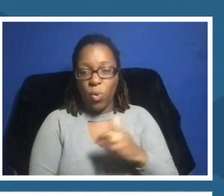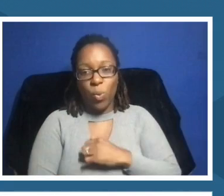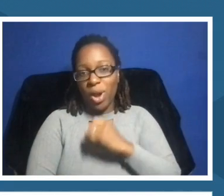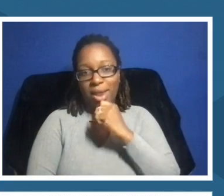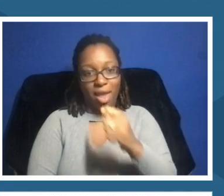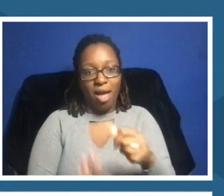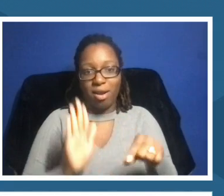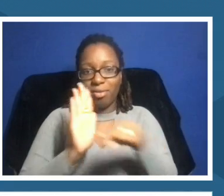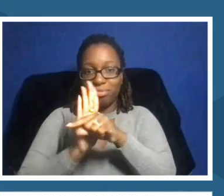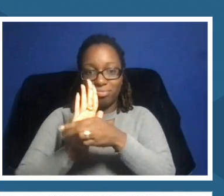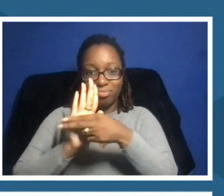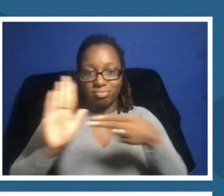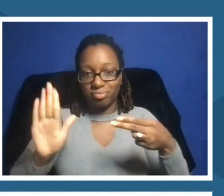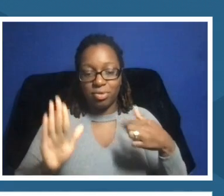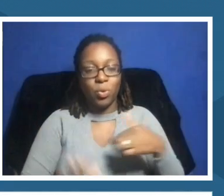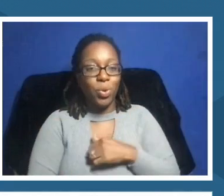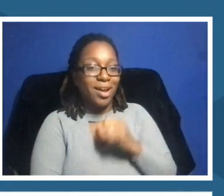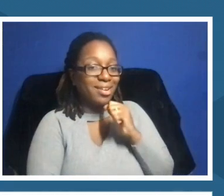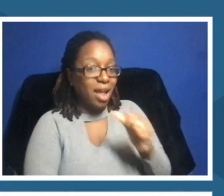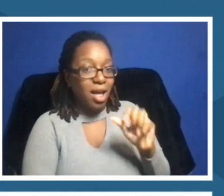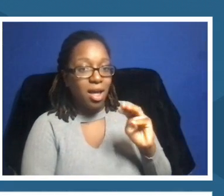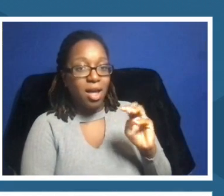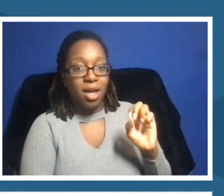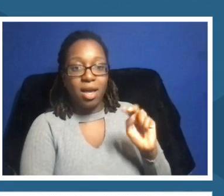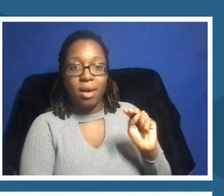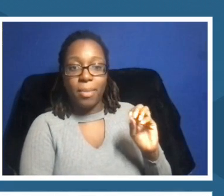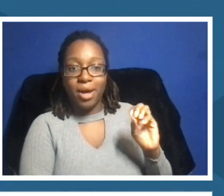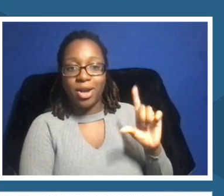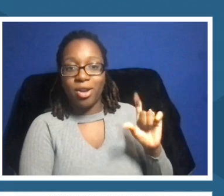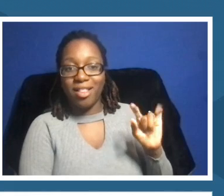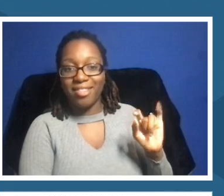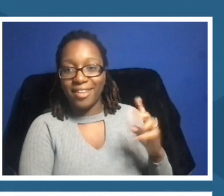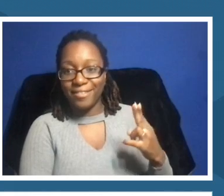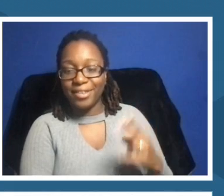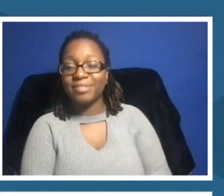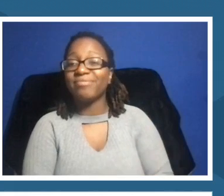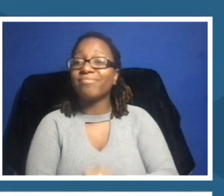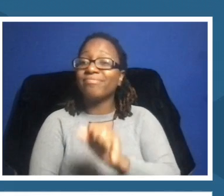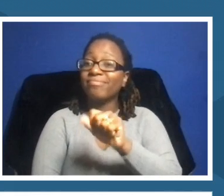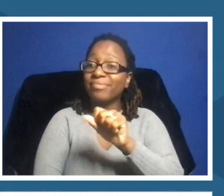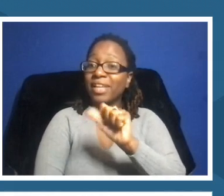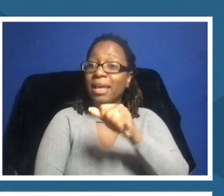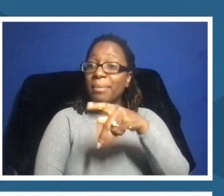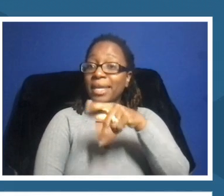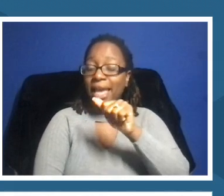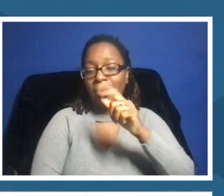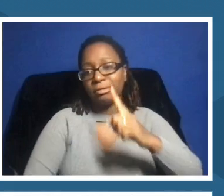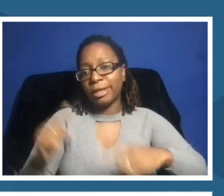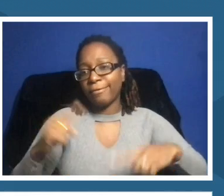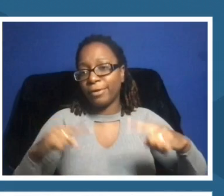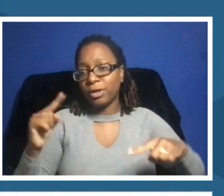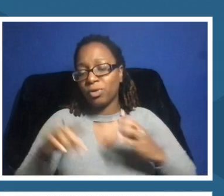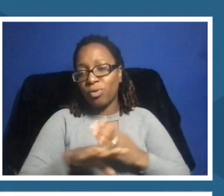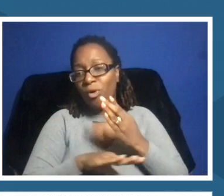monolith right quite the contrary apas are incredibly diverse there are over 50